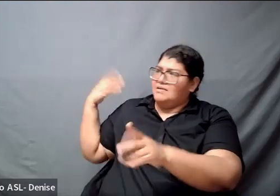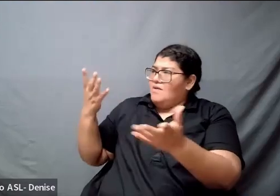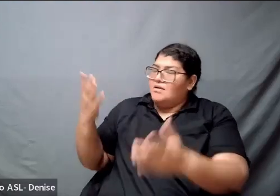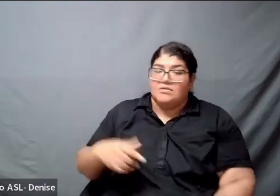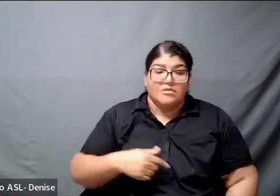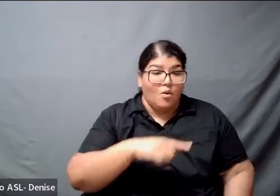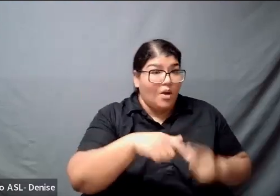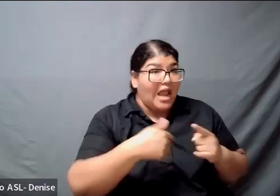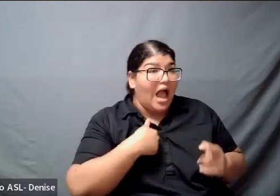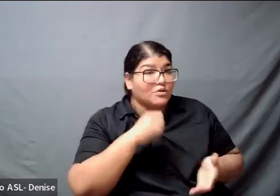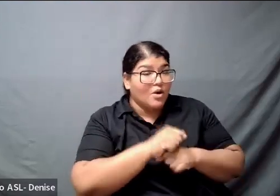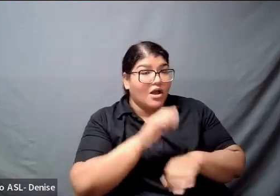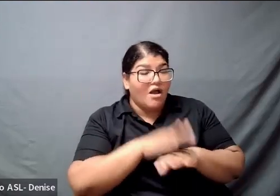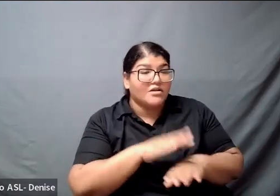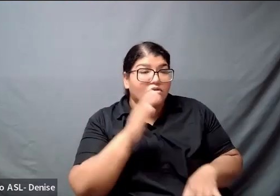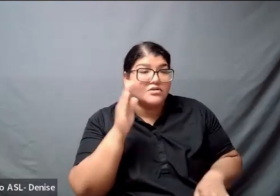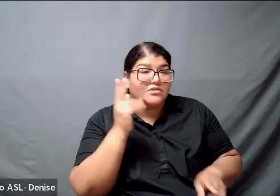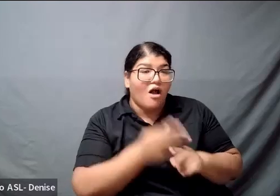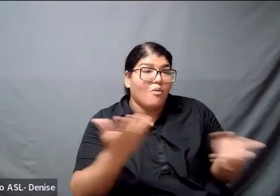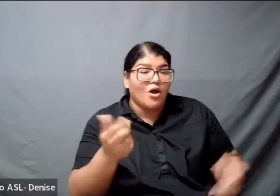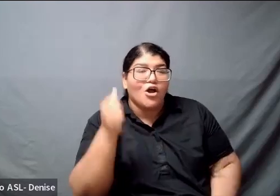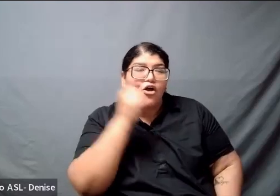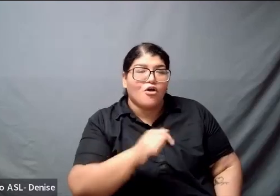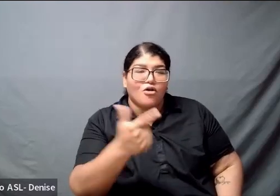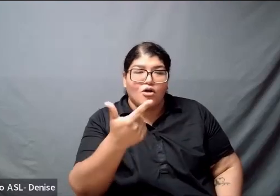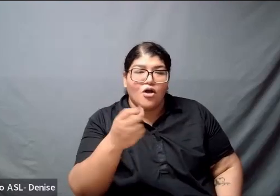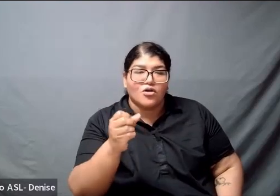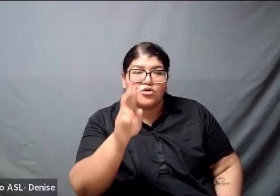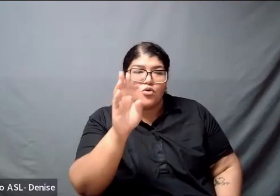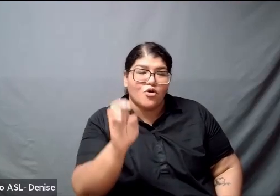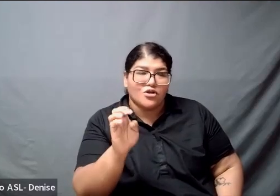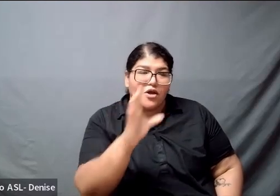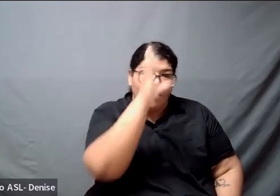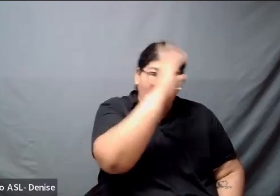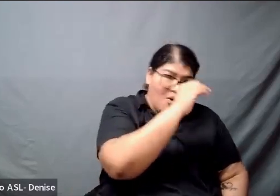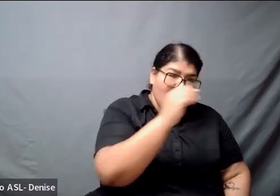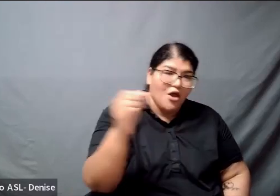when I was working on it. That was very funny at the time, right? Girl George, boy, George children don't know about that.